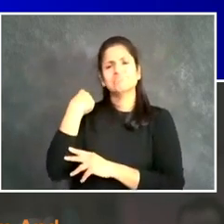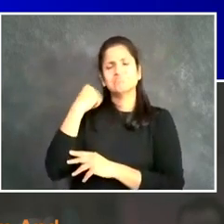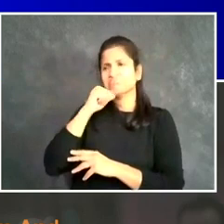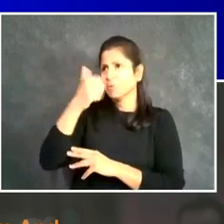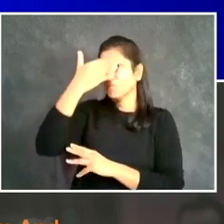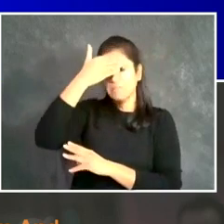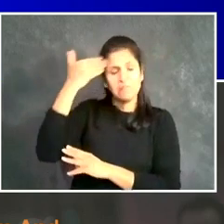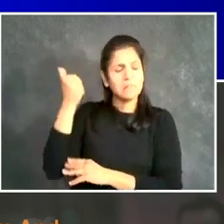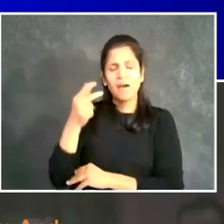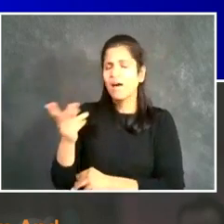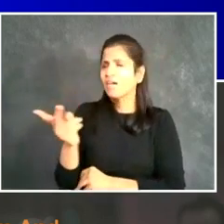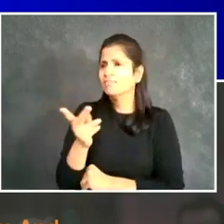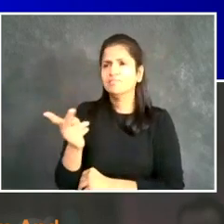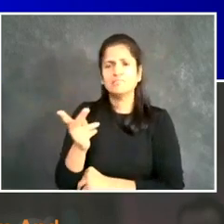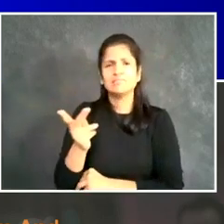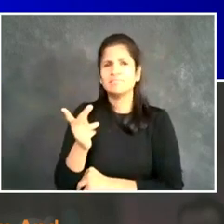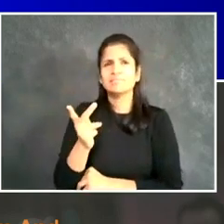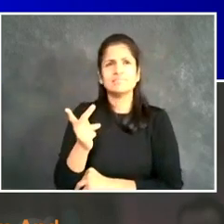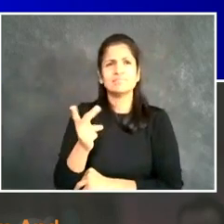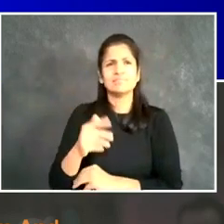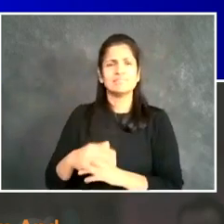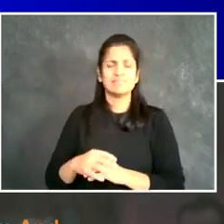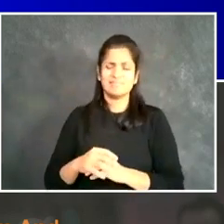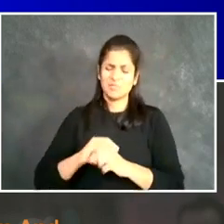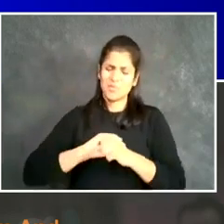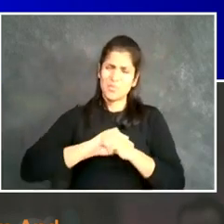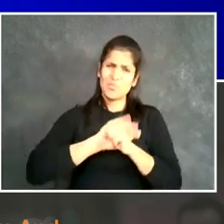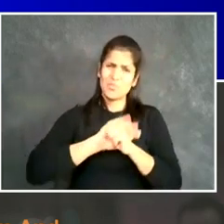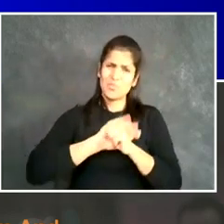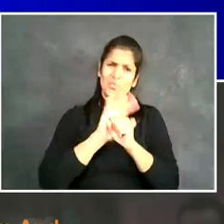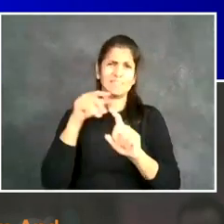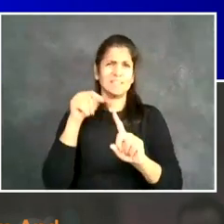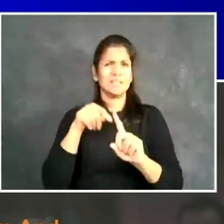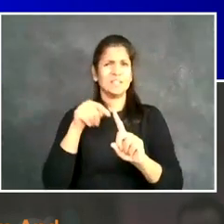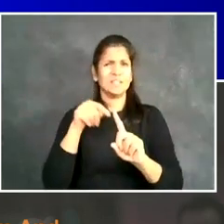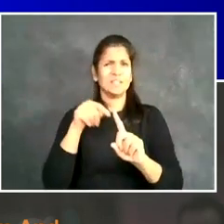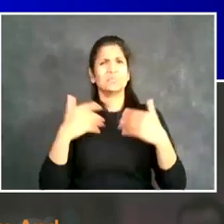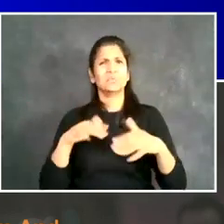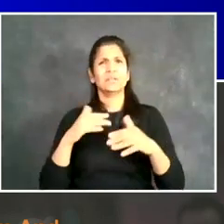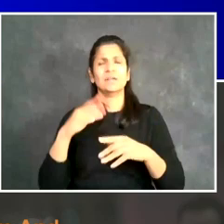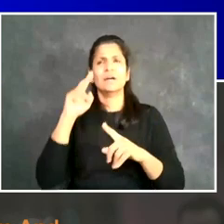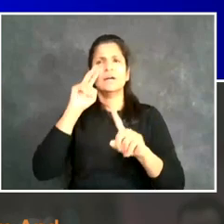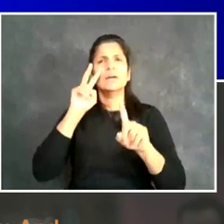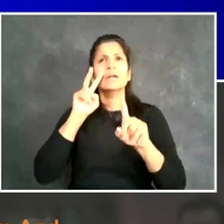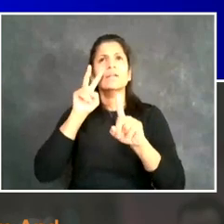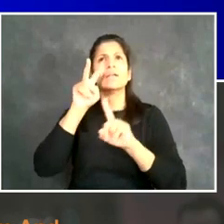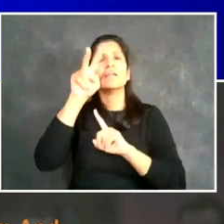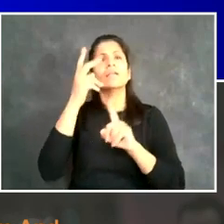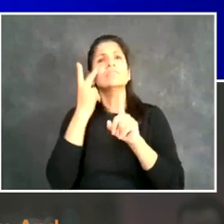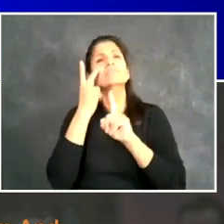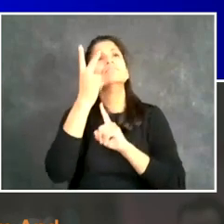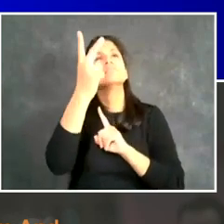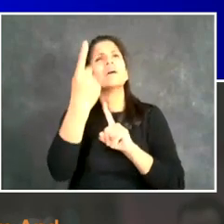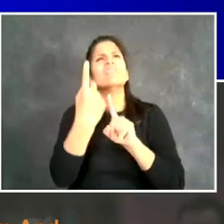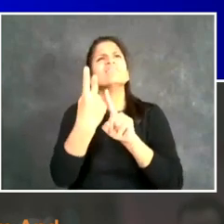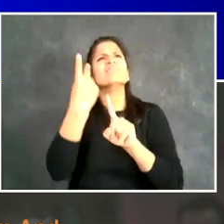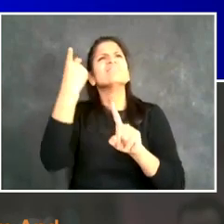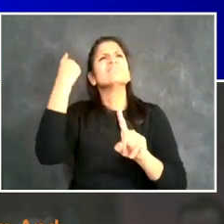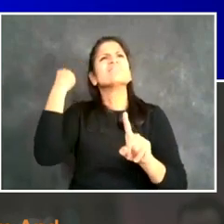WORKERS, WHAT DID YOU DO DURING THE GREAT PANDEMIC OF 2020?